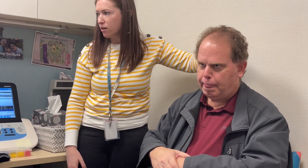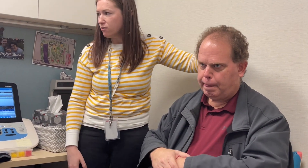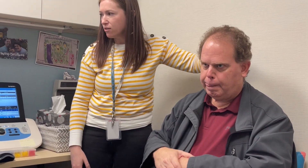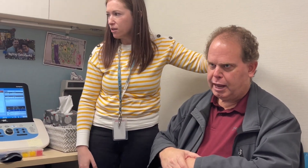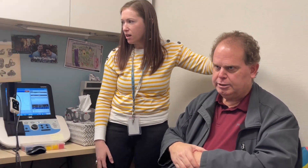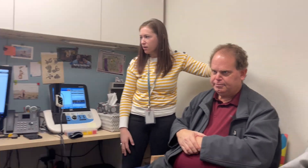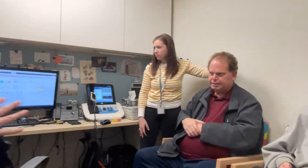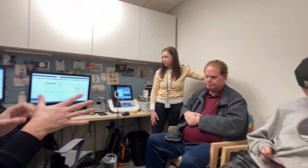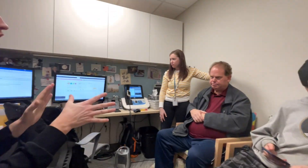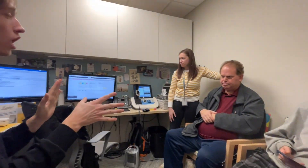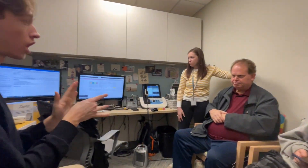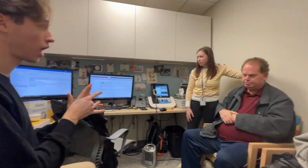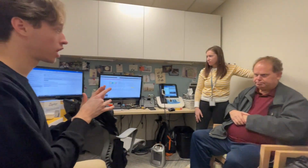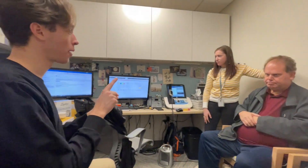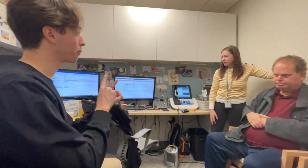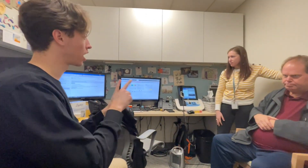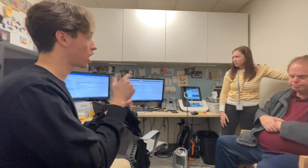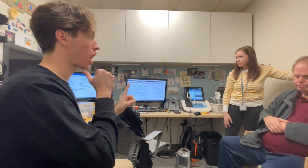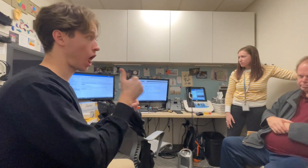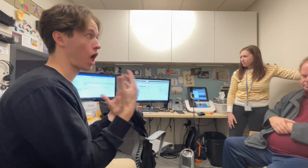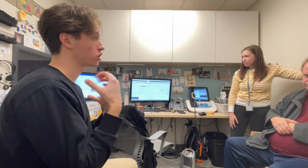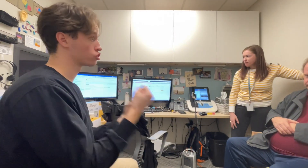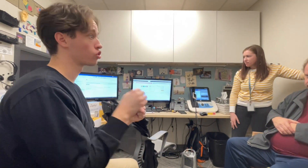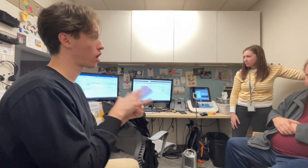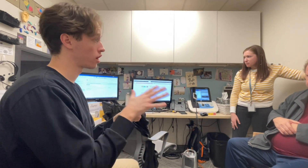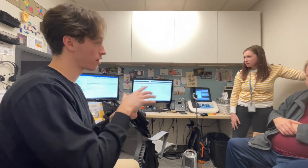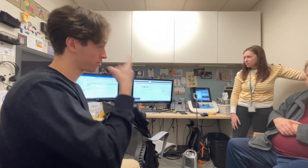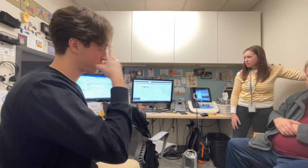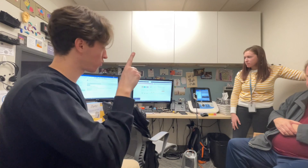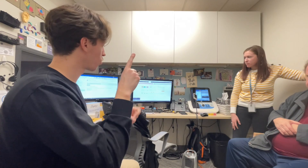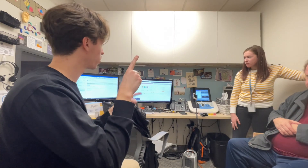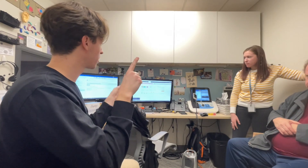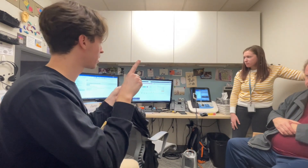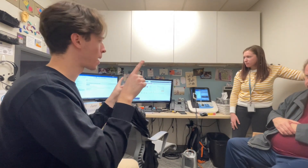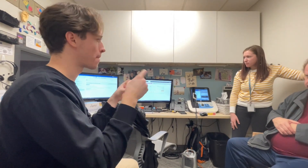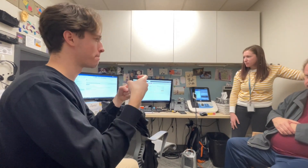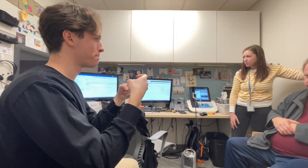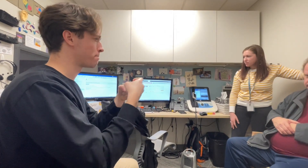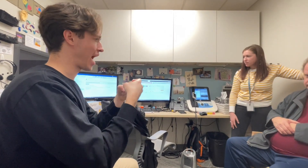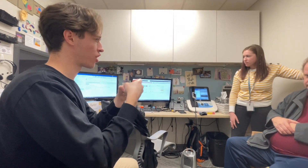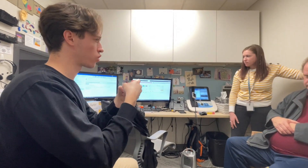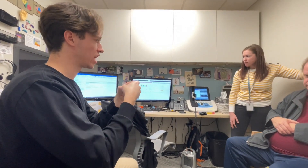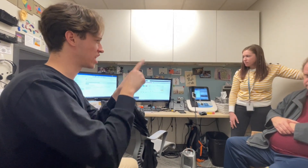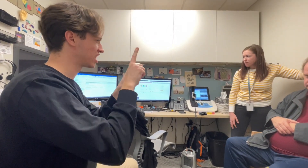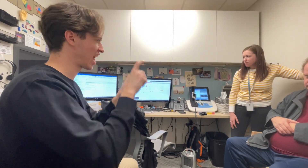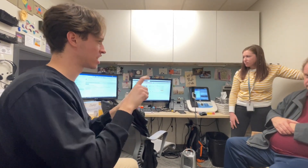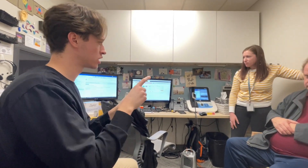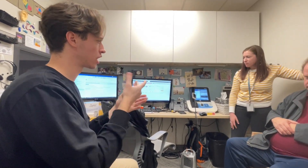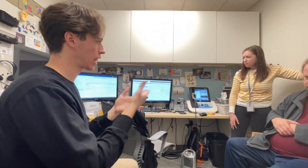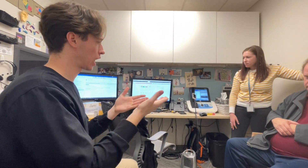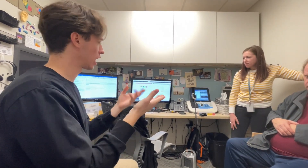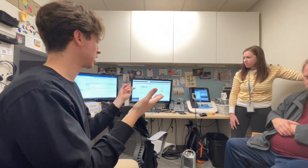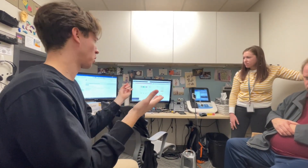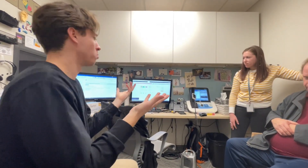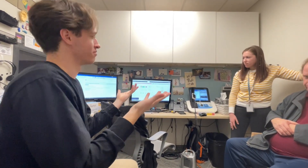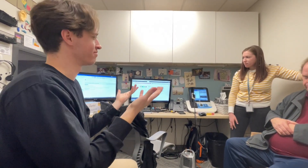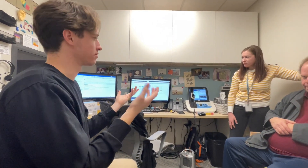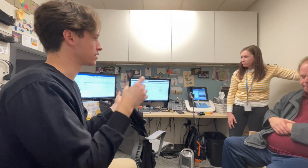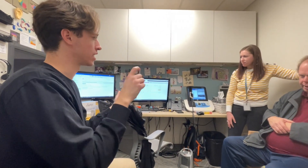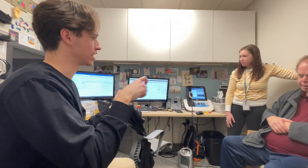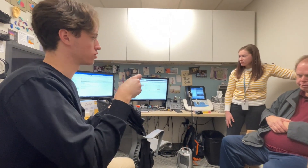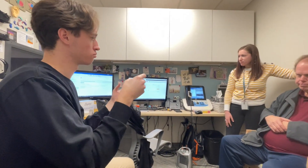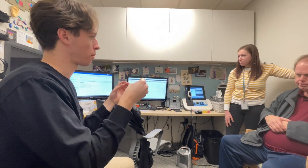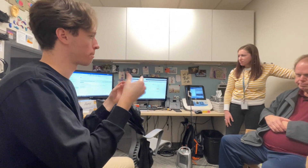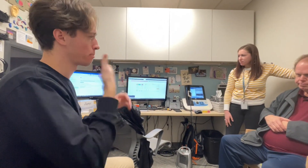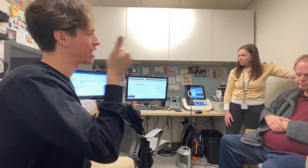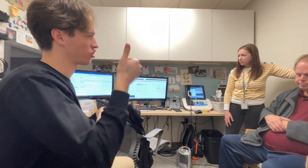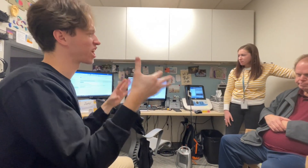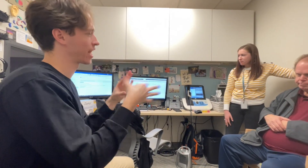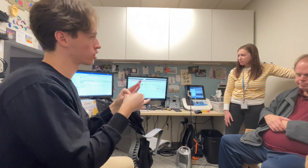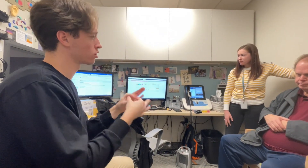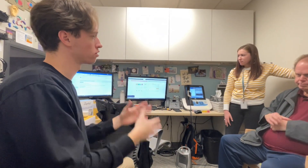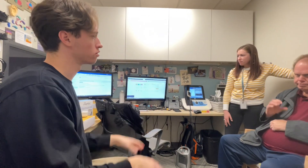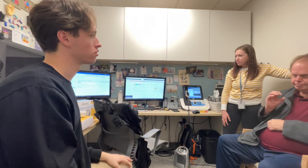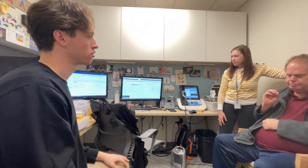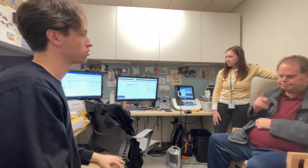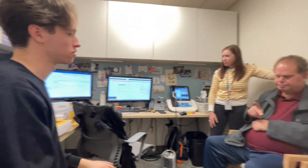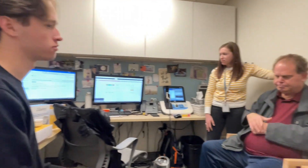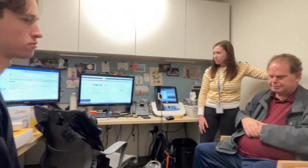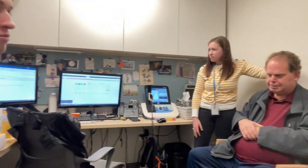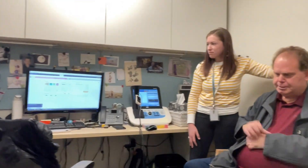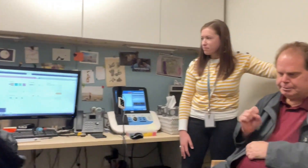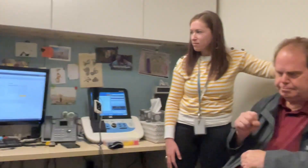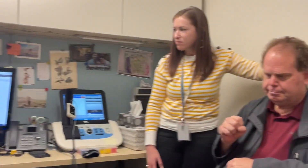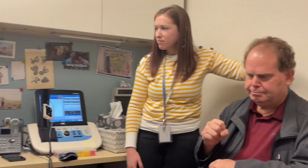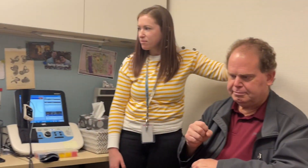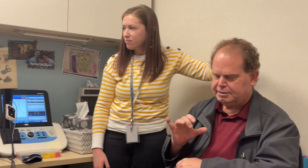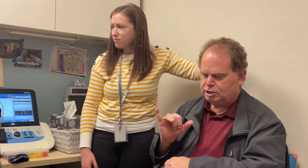enough